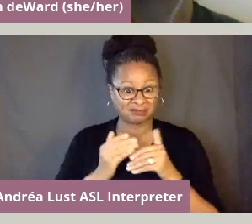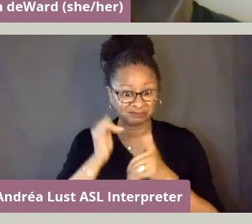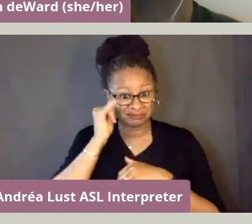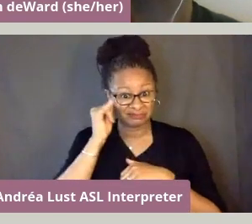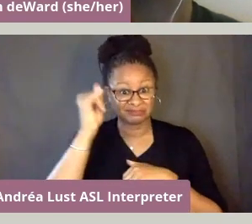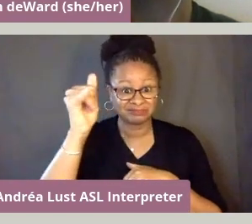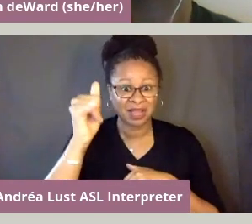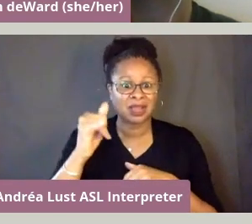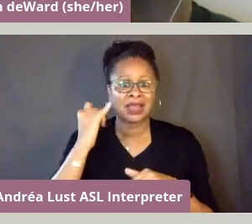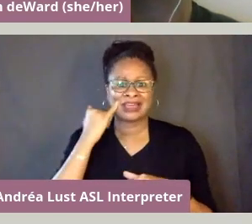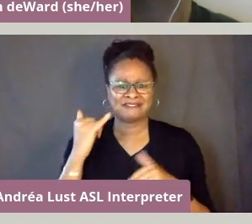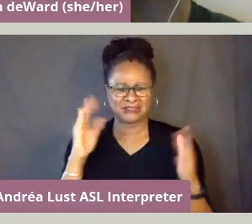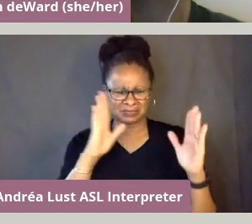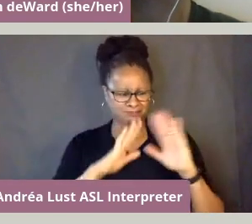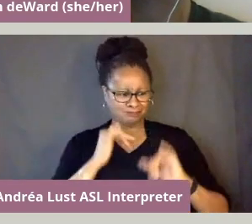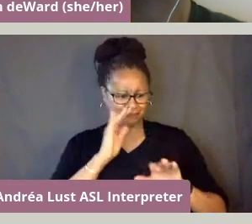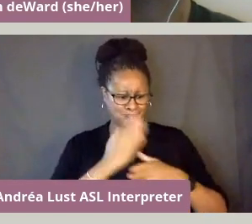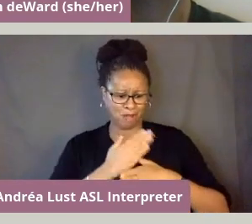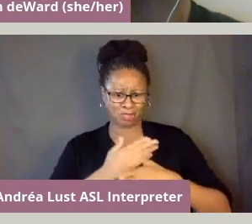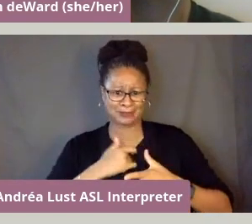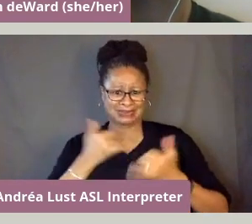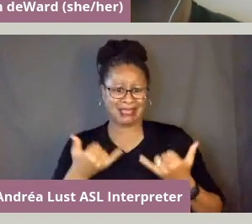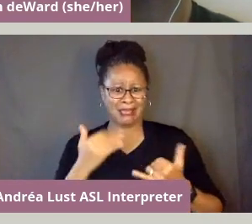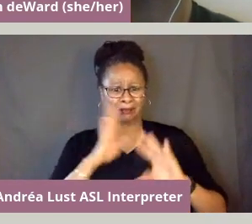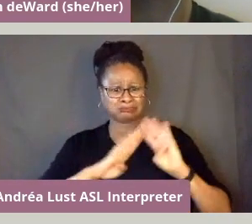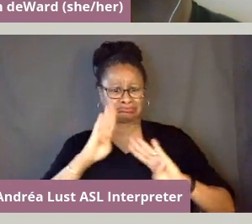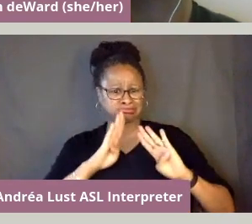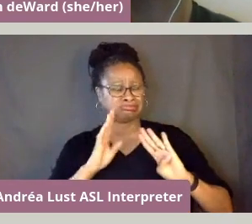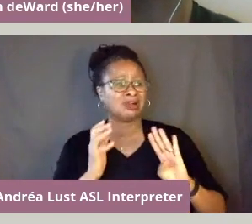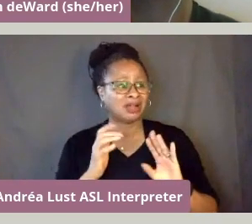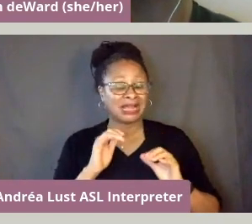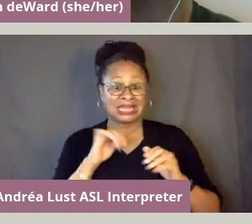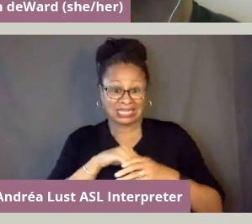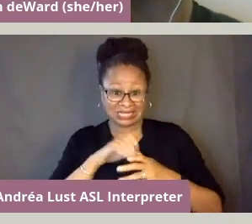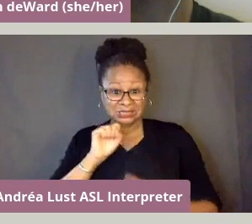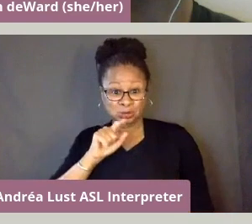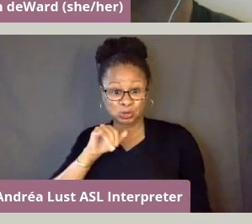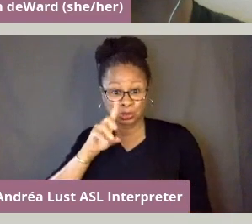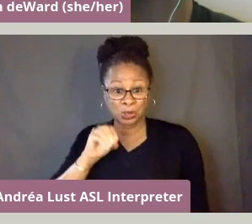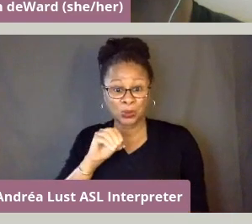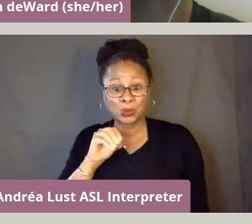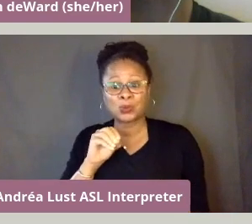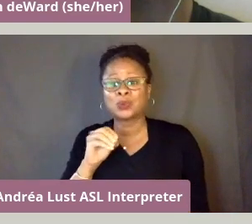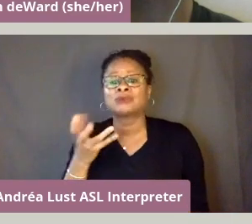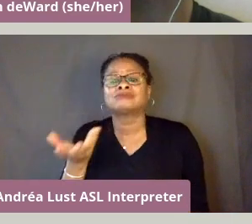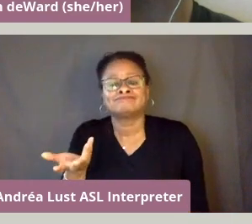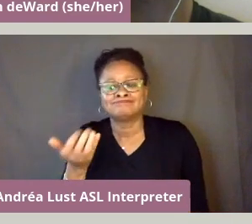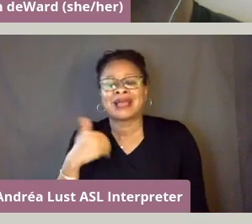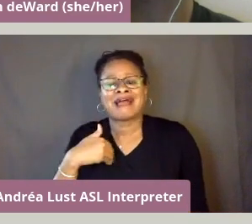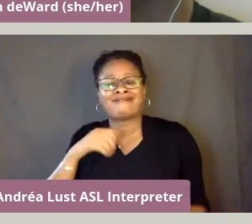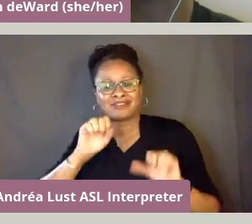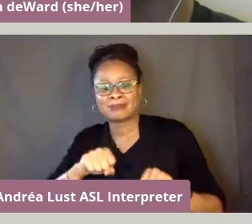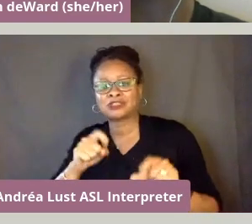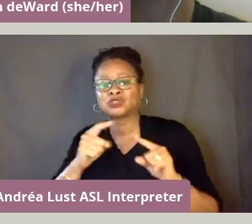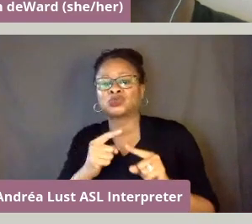If it's troubling you in studio, then you have the capacity to say something about it